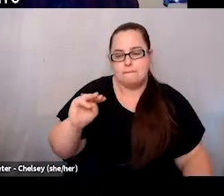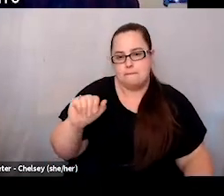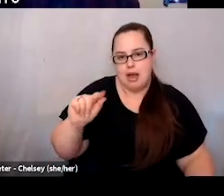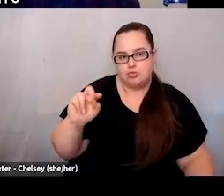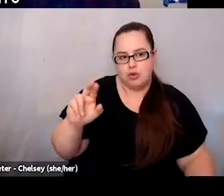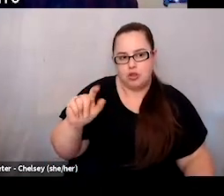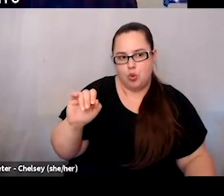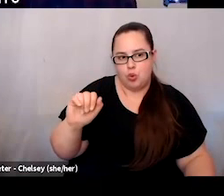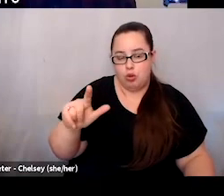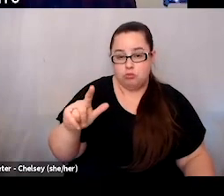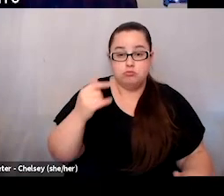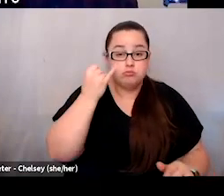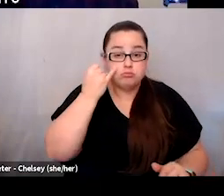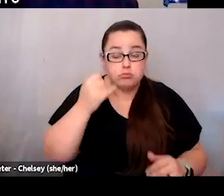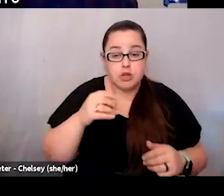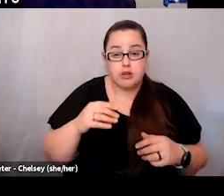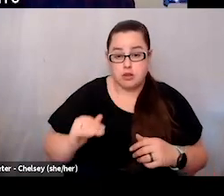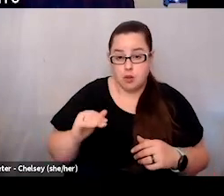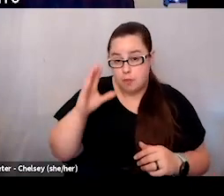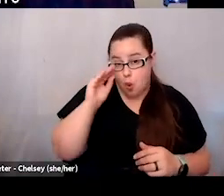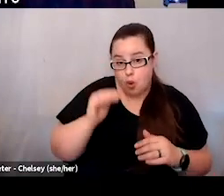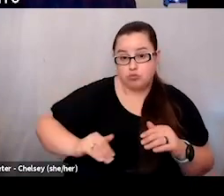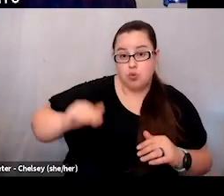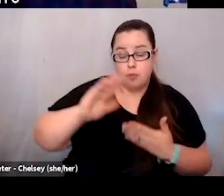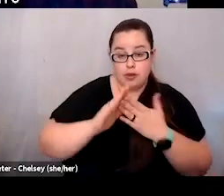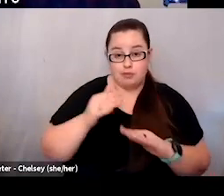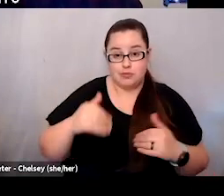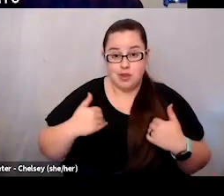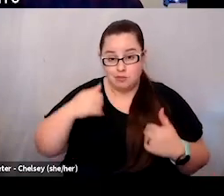little boy, you grew up to be a young man, and you're raised in your mother's community,